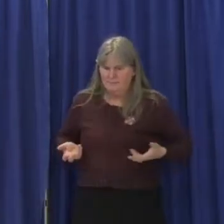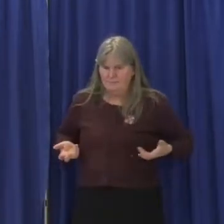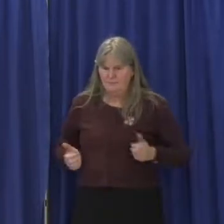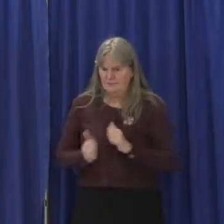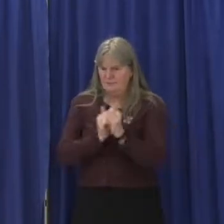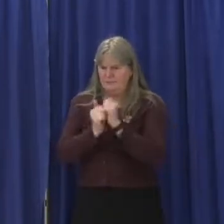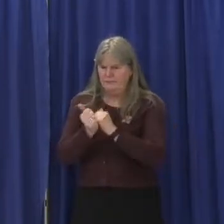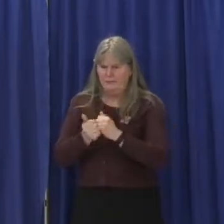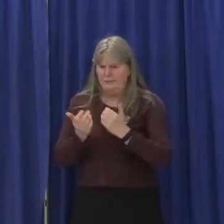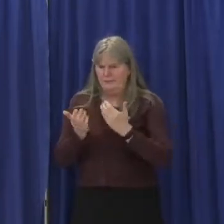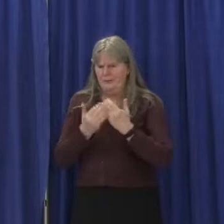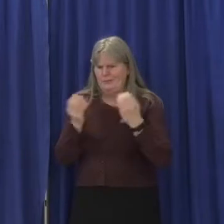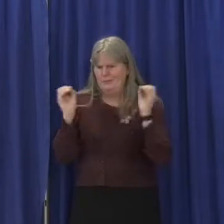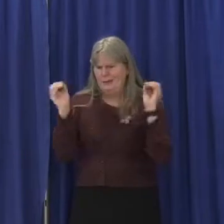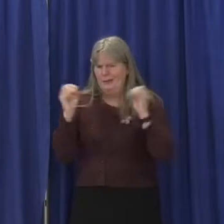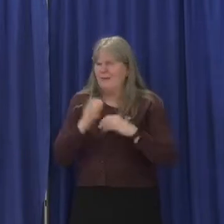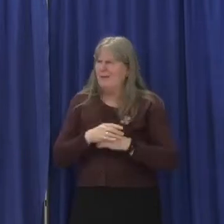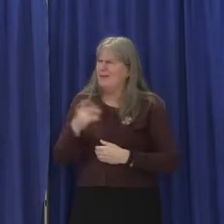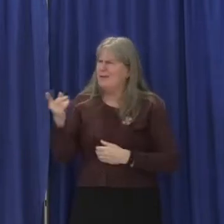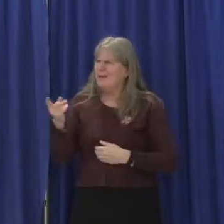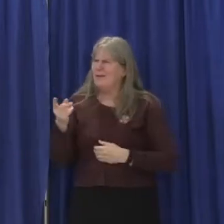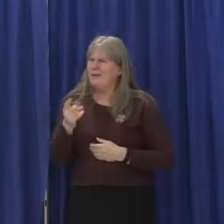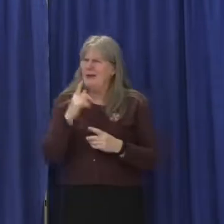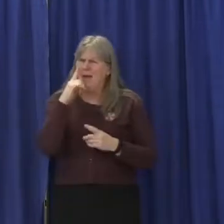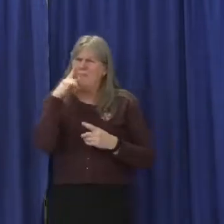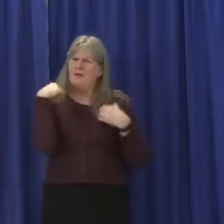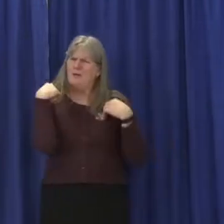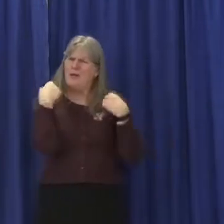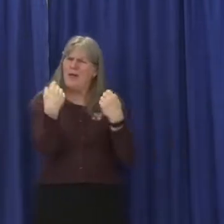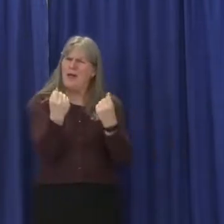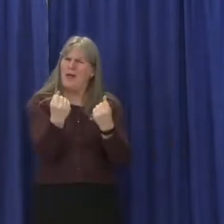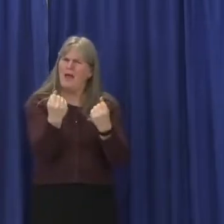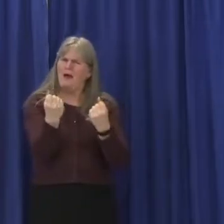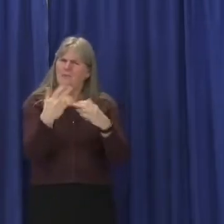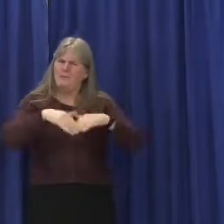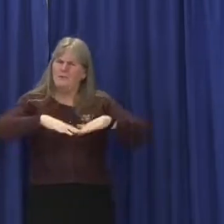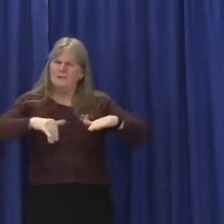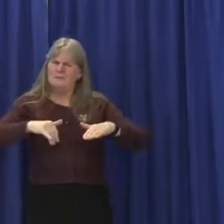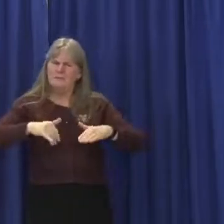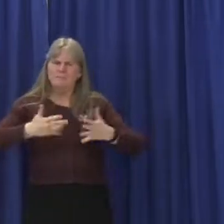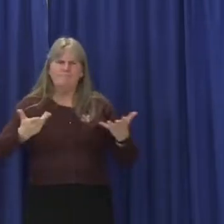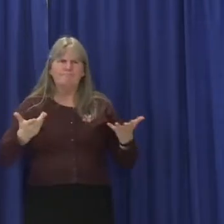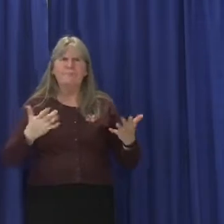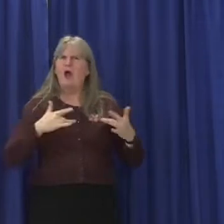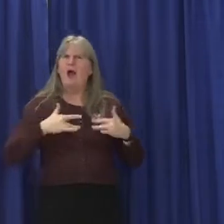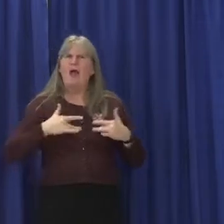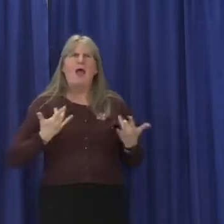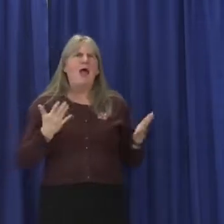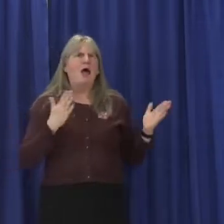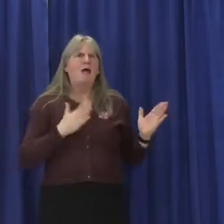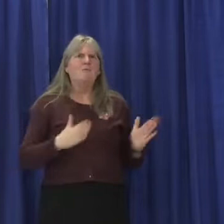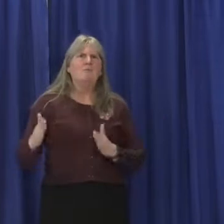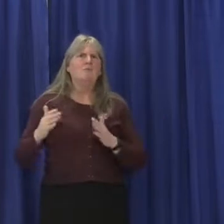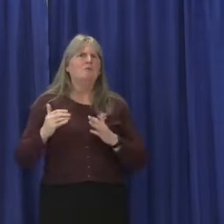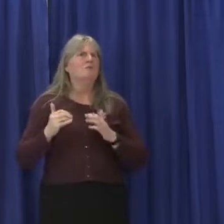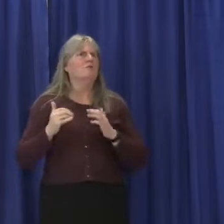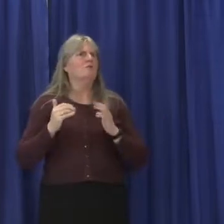How do you address the issue of mental health specifically for children deprived of organized sports? Yeah...